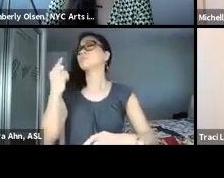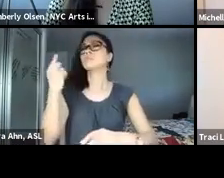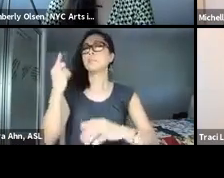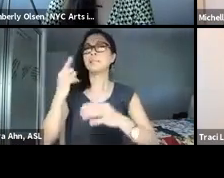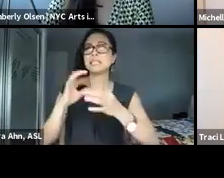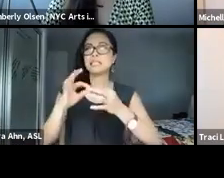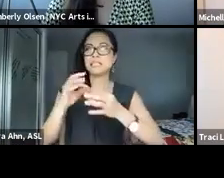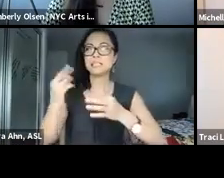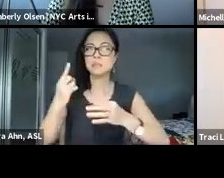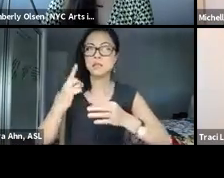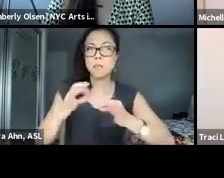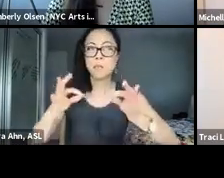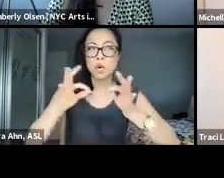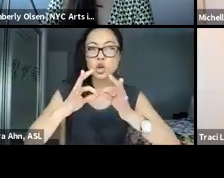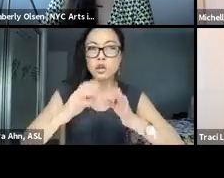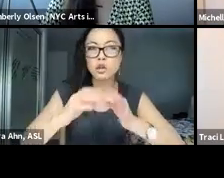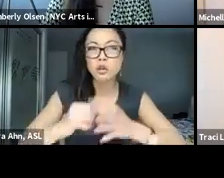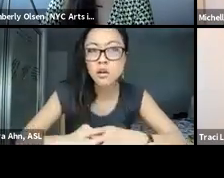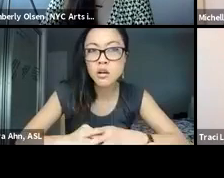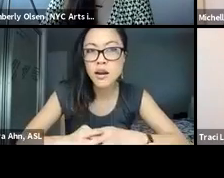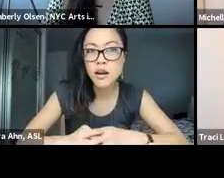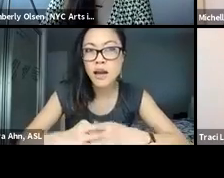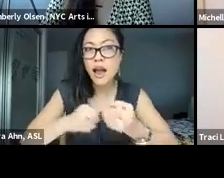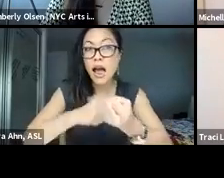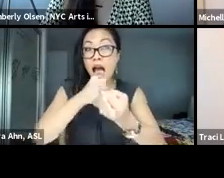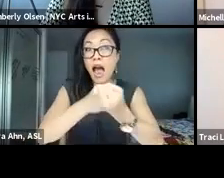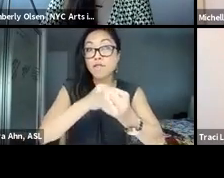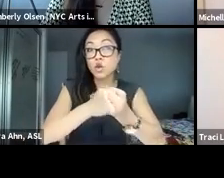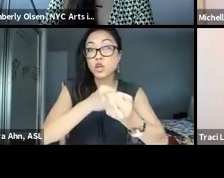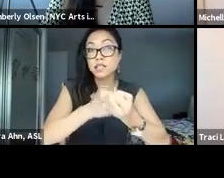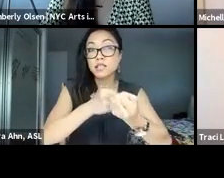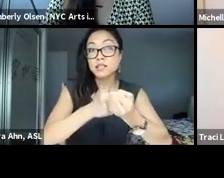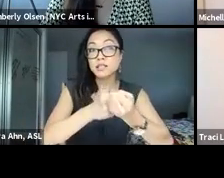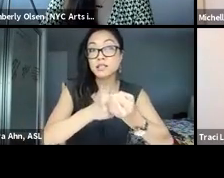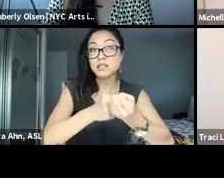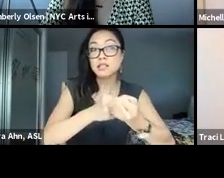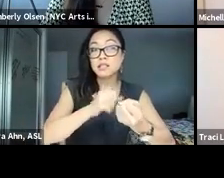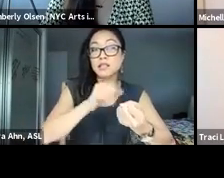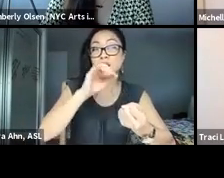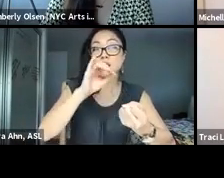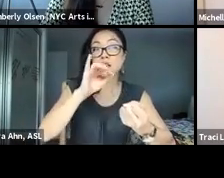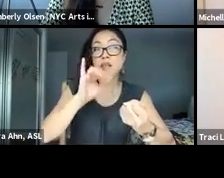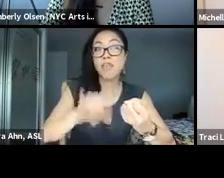Sending me all kinds of resources, free resources, they have been so generous.